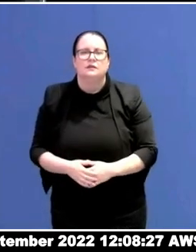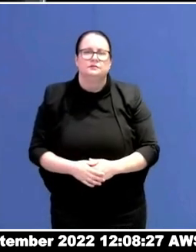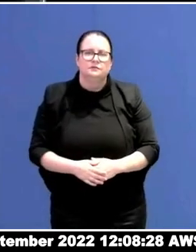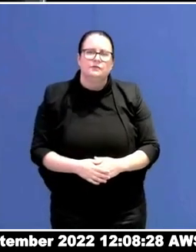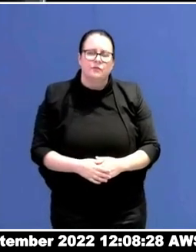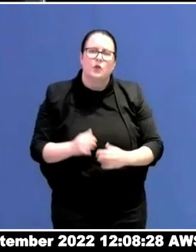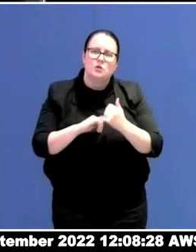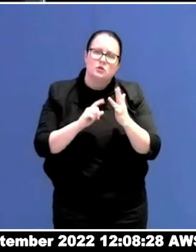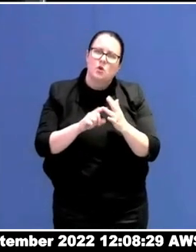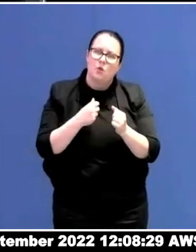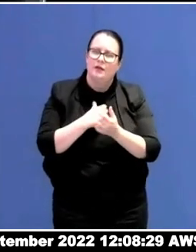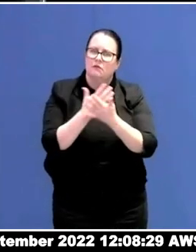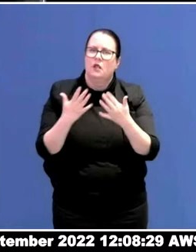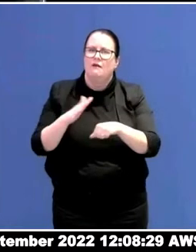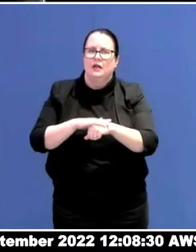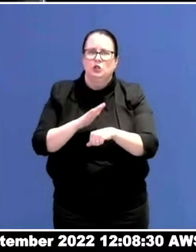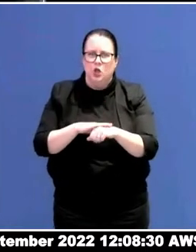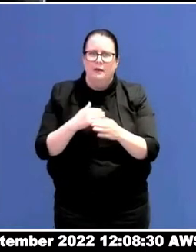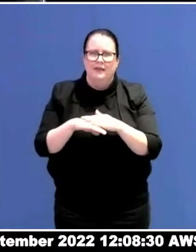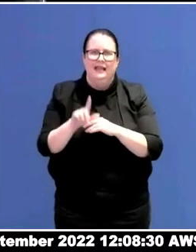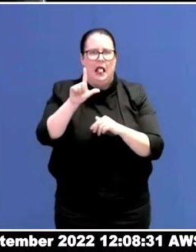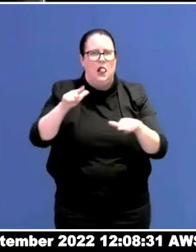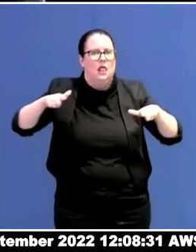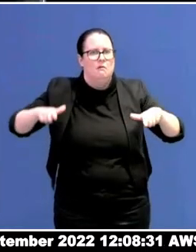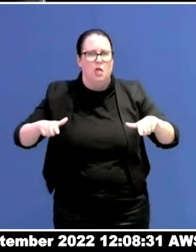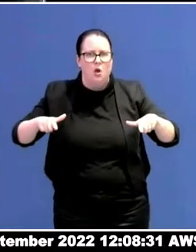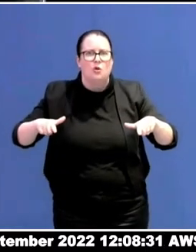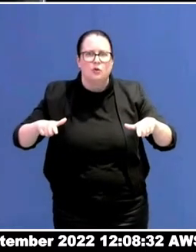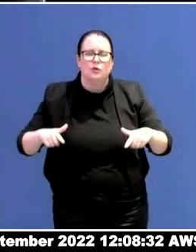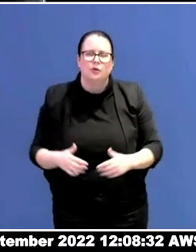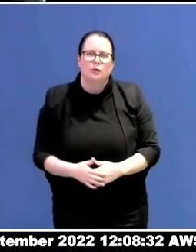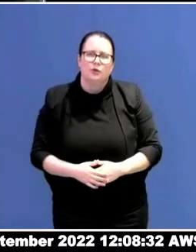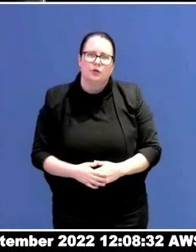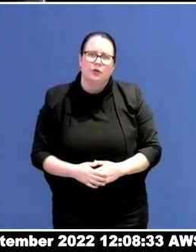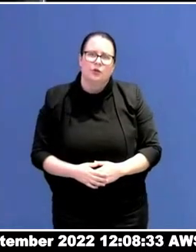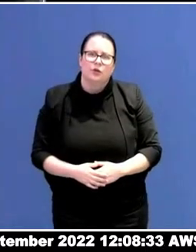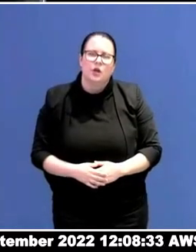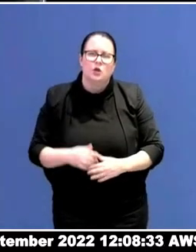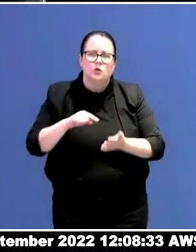So, we spent a substantial amount of time in Lima block just helping and supporting.